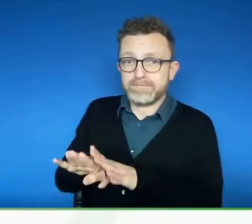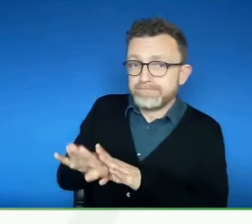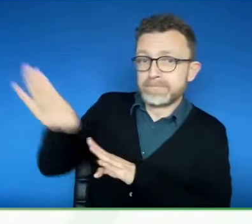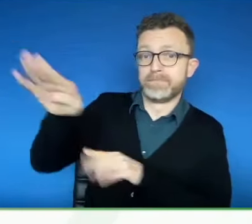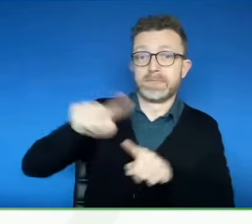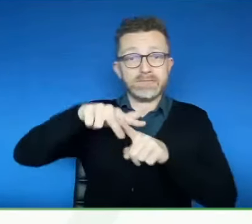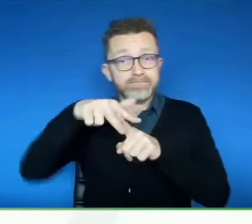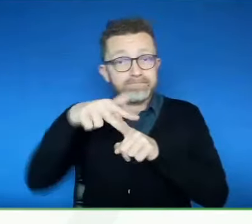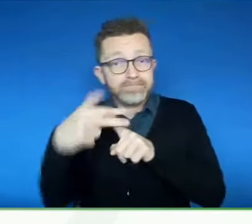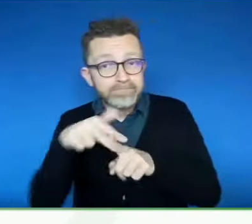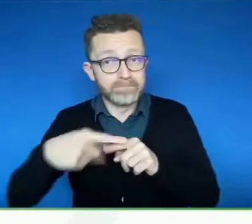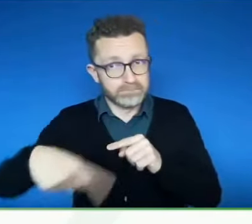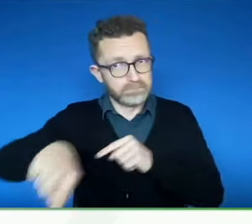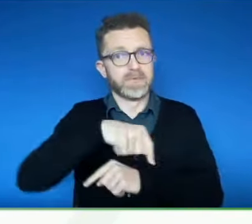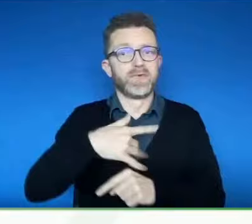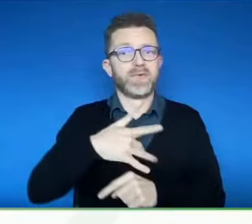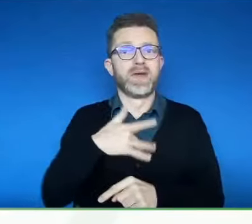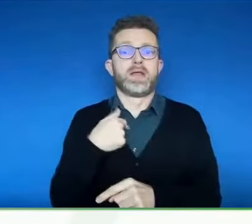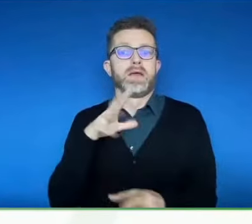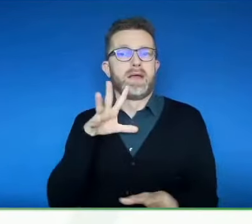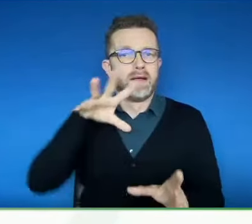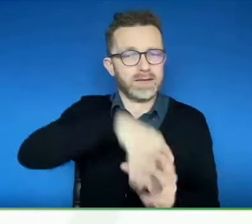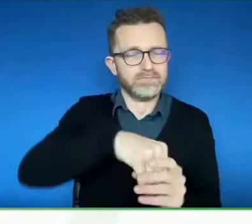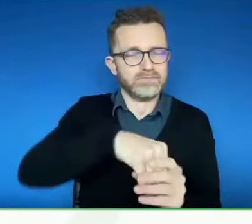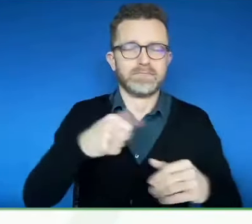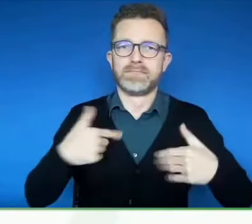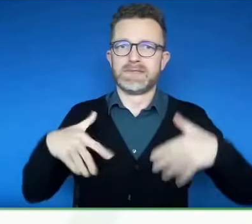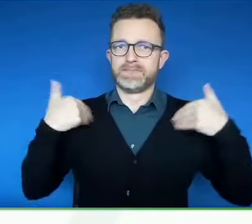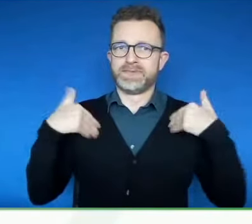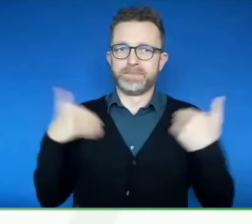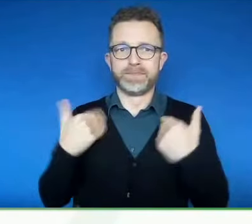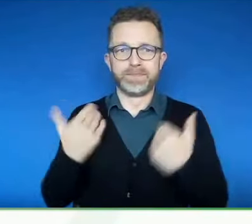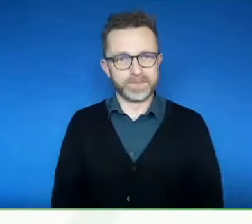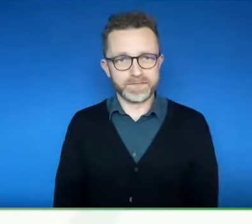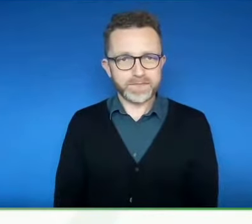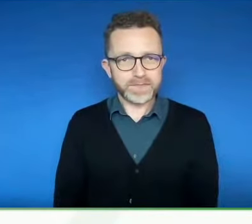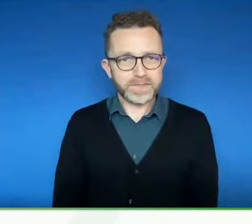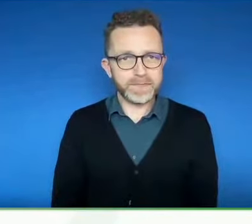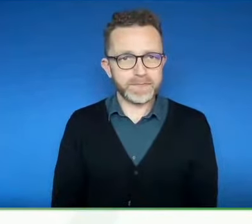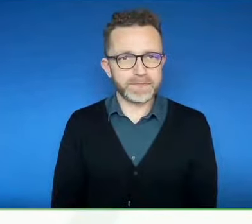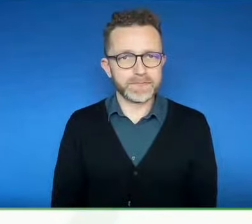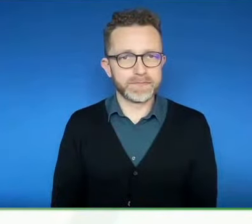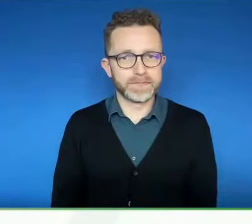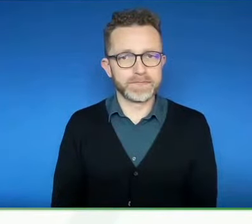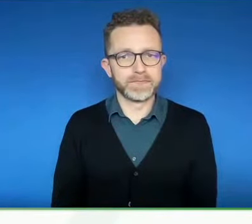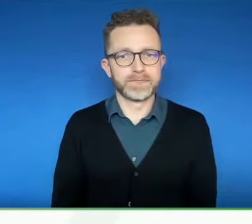So we need to engage obviously persons with disability in this